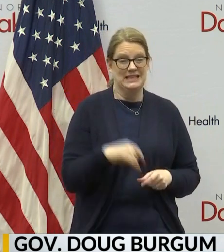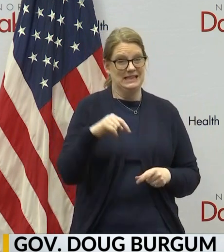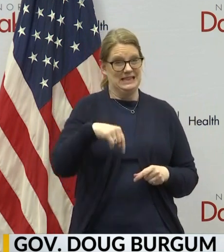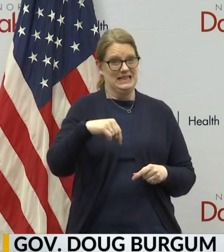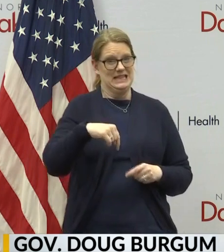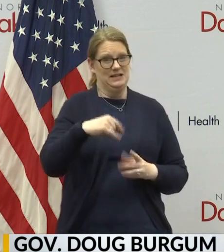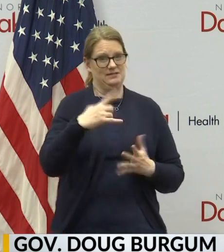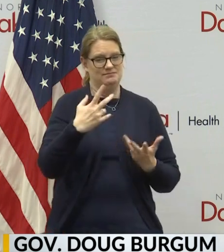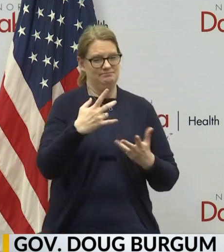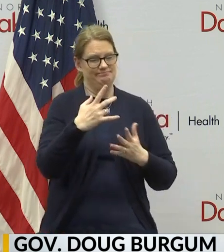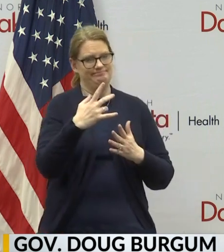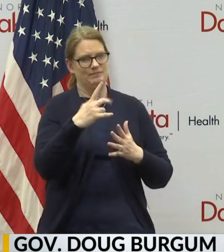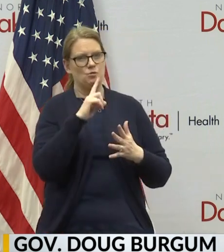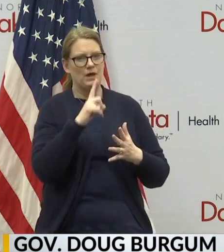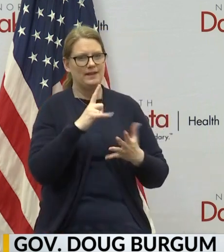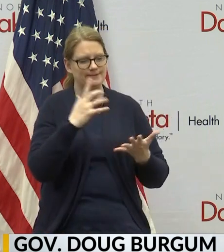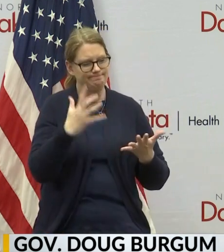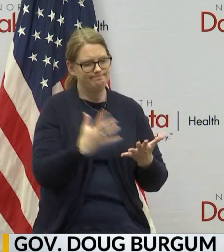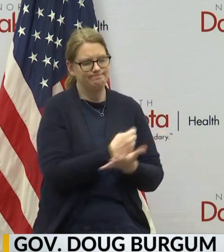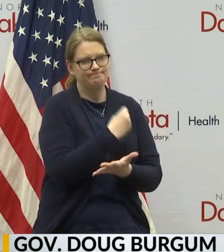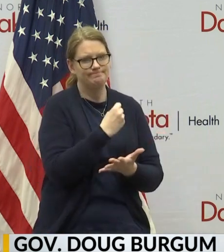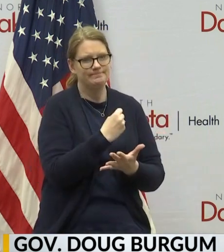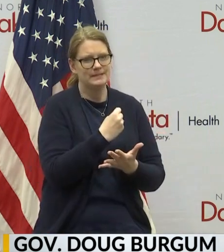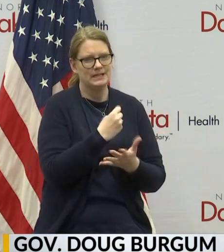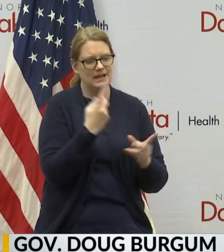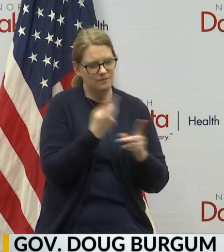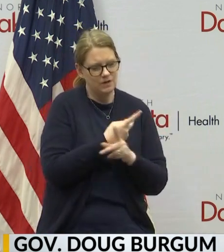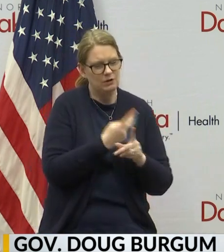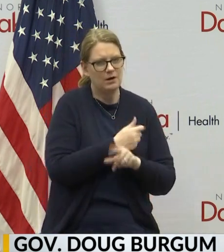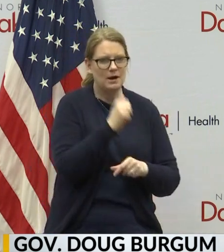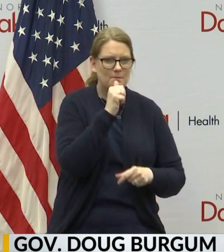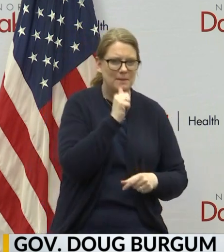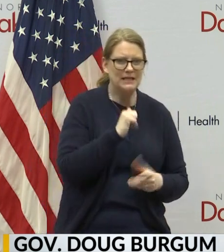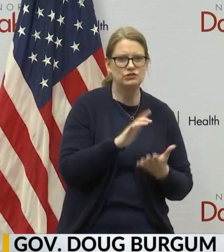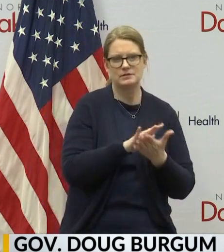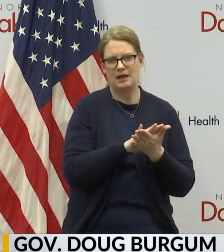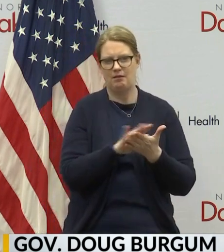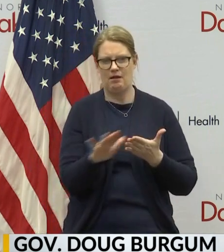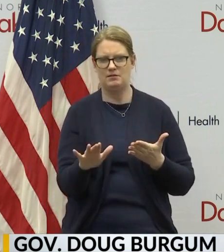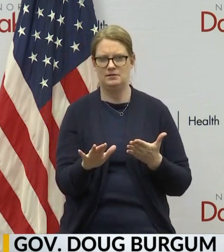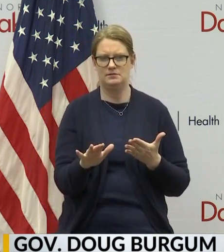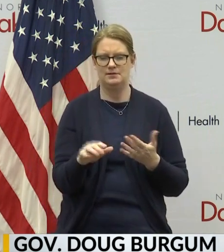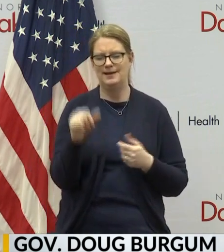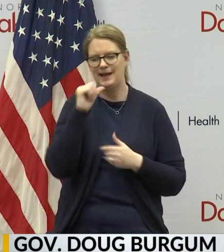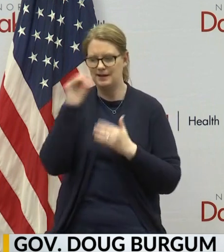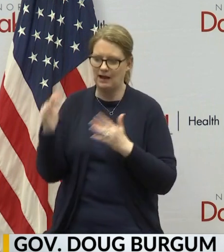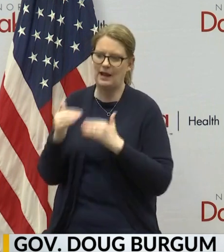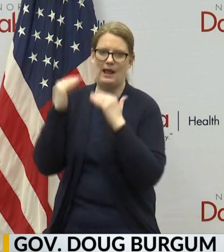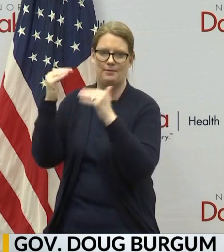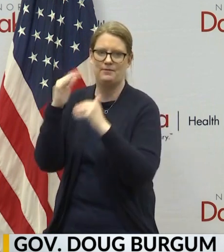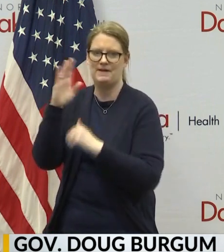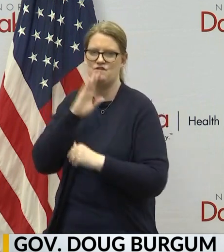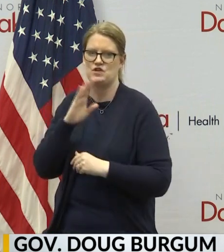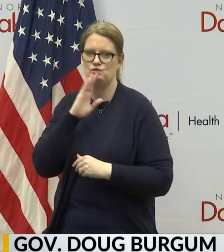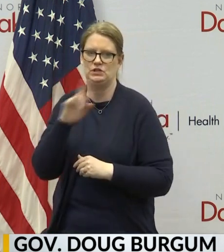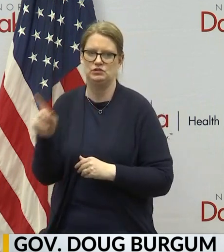HOPE THAT'S NOT THE CASE IN NORTH DAKOTA, BECAUSE THERE IS THE TIME FOR US TO DIG IN AND